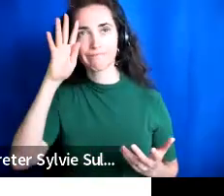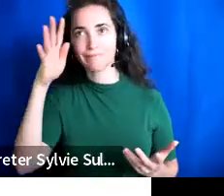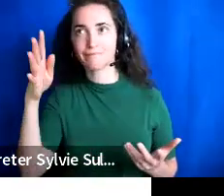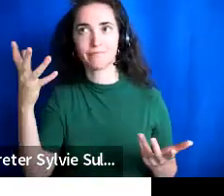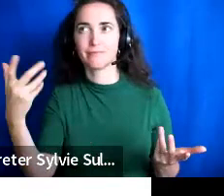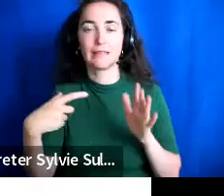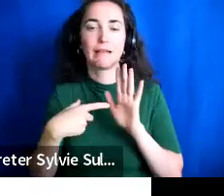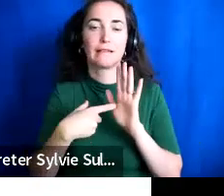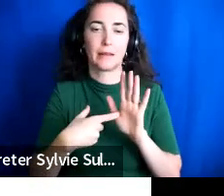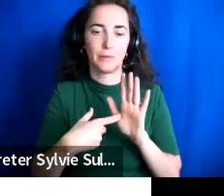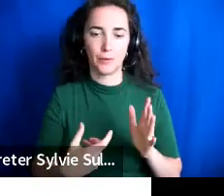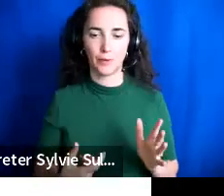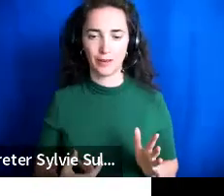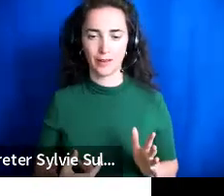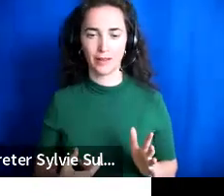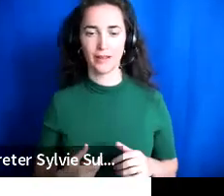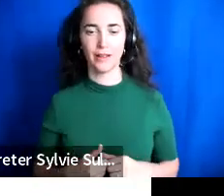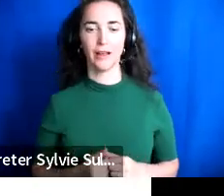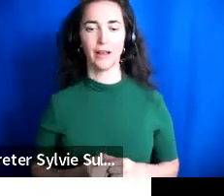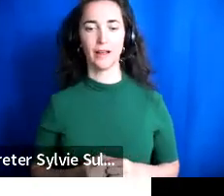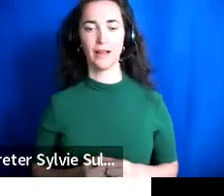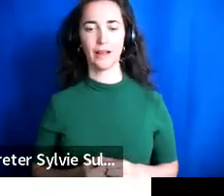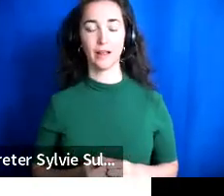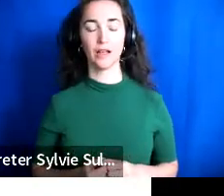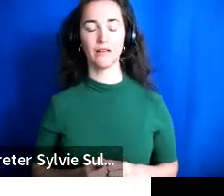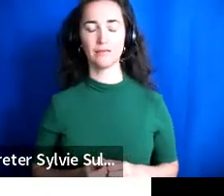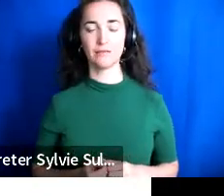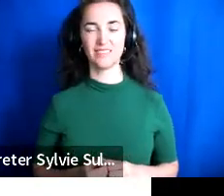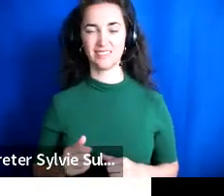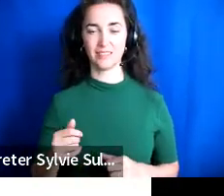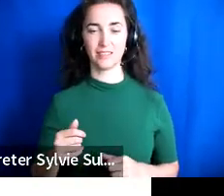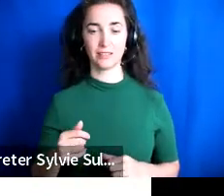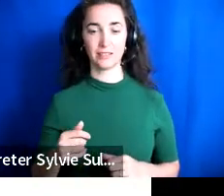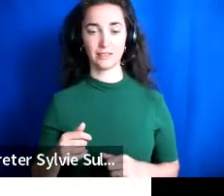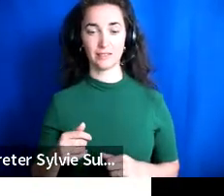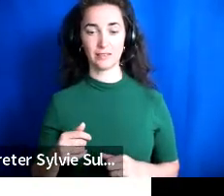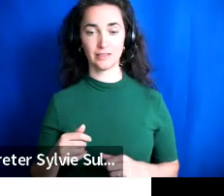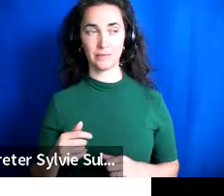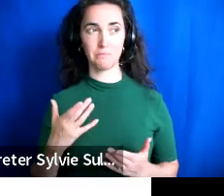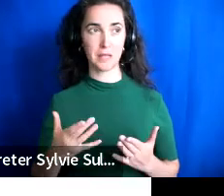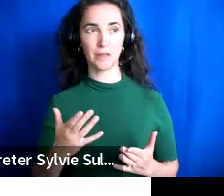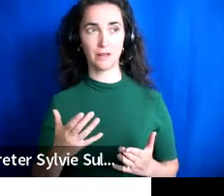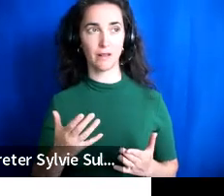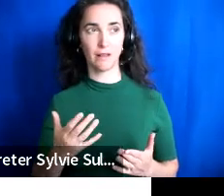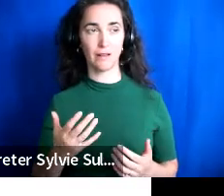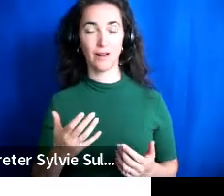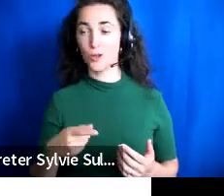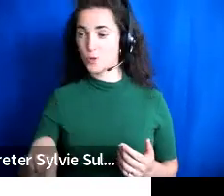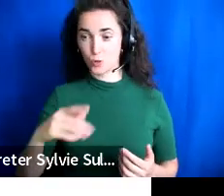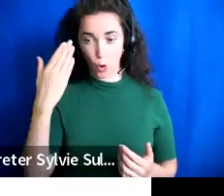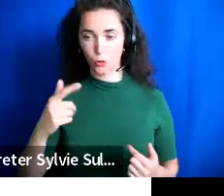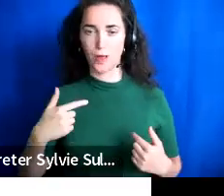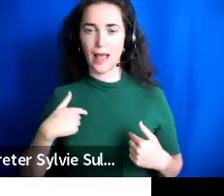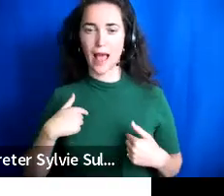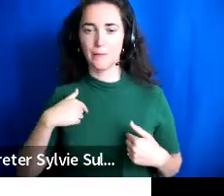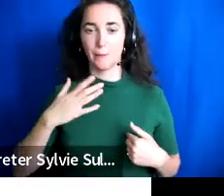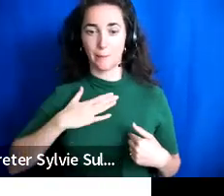They often, then I may not. You but see this in this in this presentation, but and a tall person i'm barely 5 feet up in.